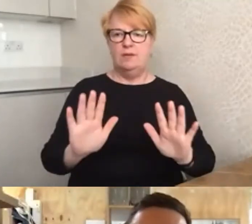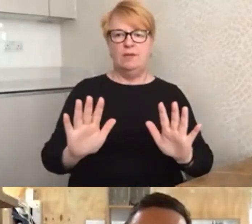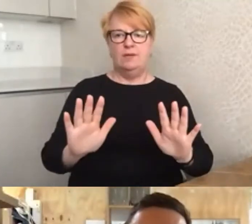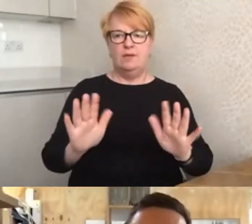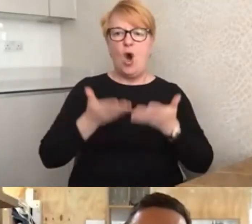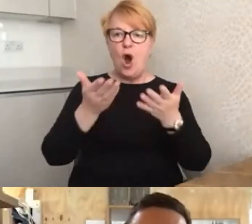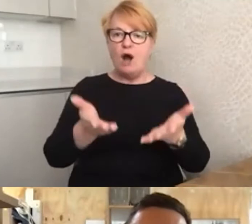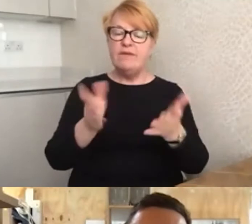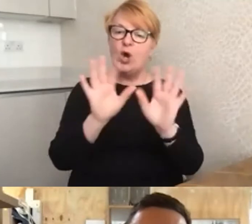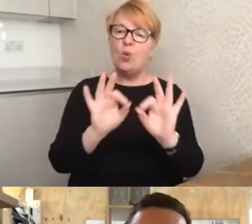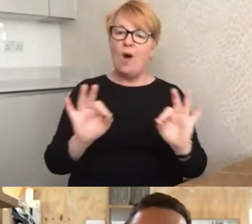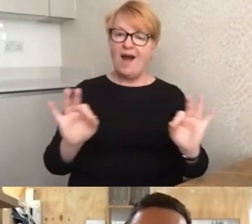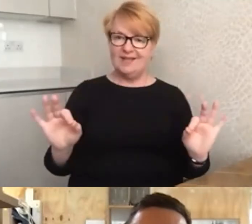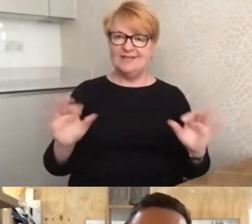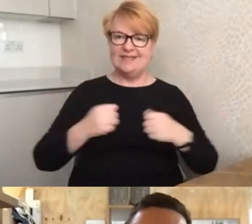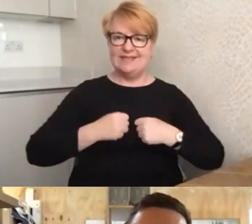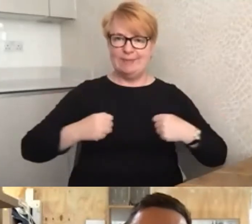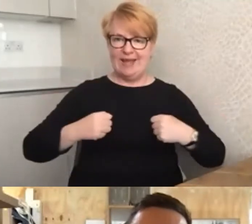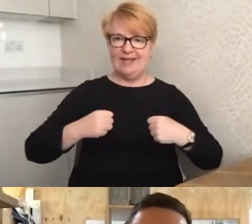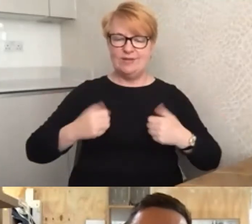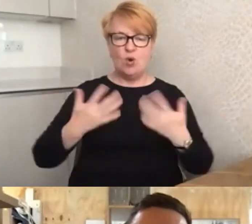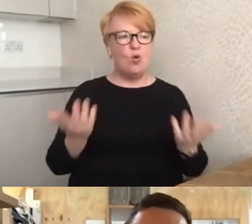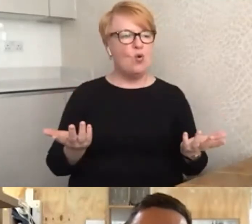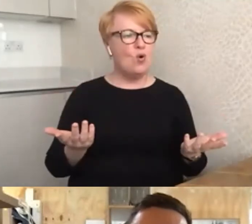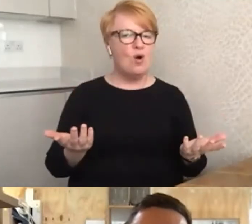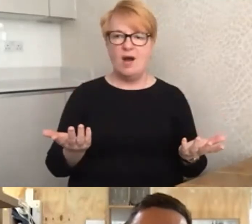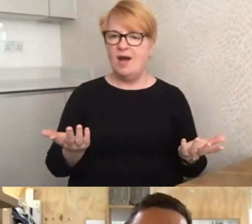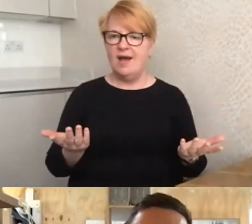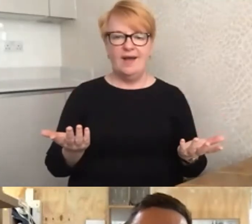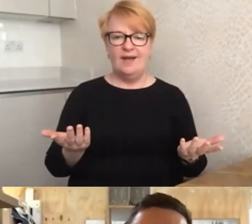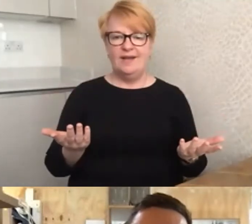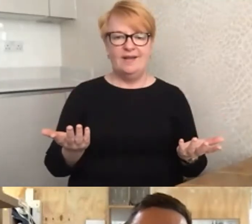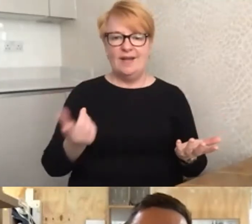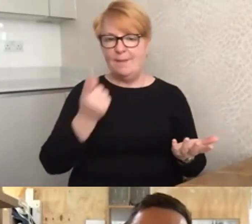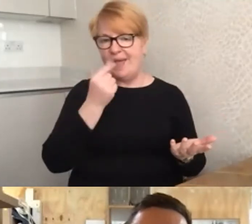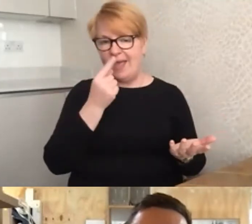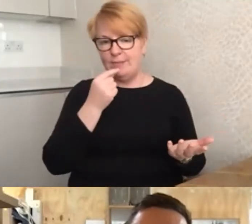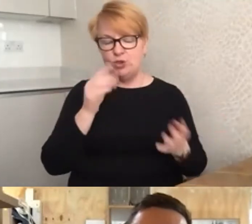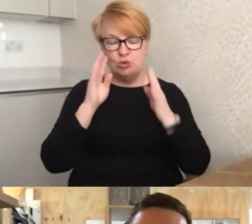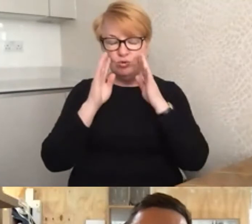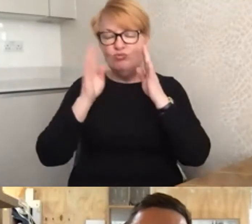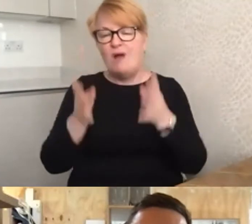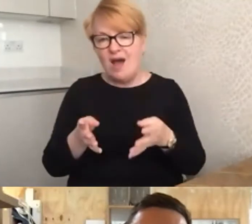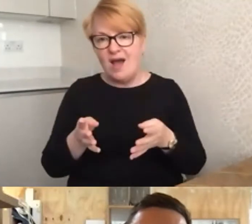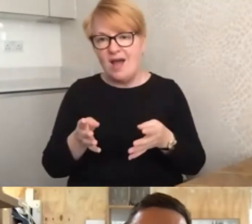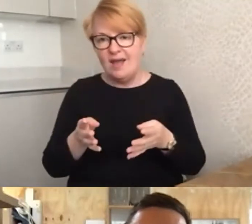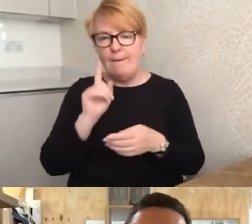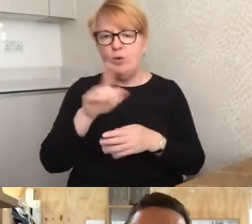or like you say Jes to being able to just cry, but not be evaluated on that afterwards: